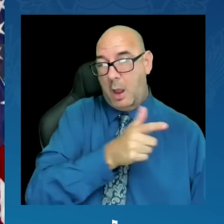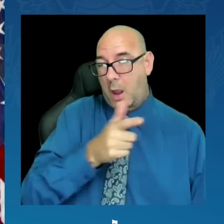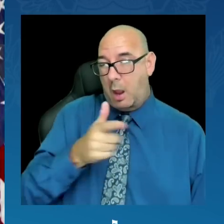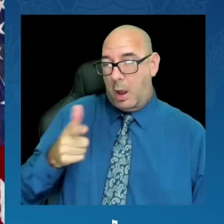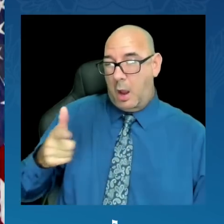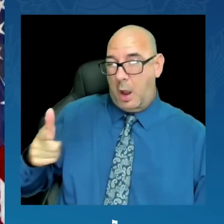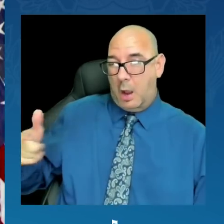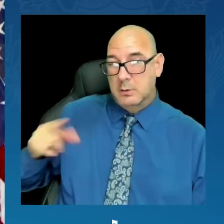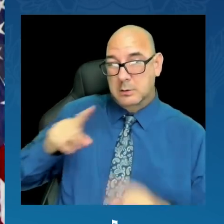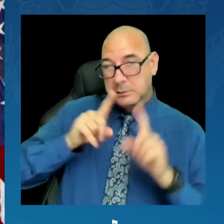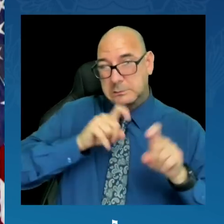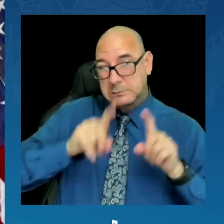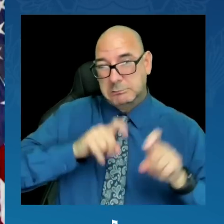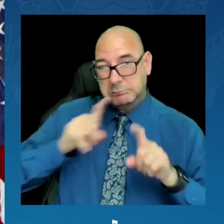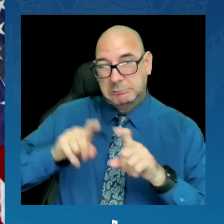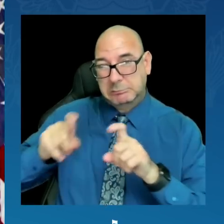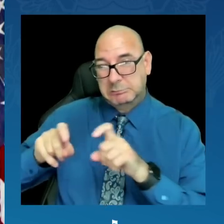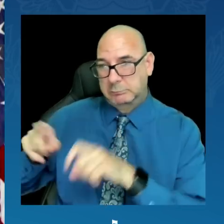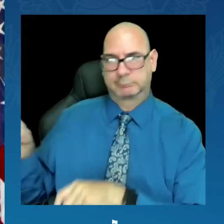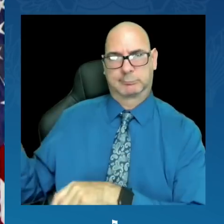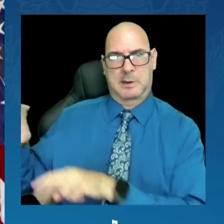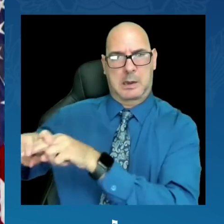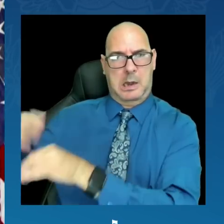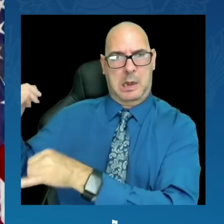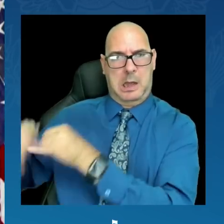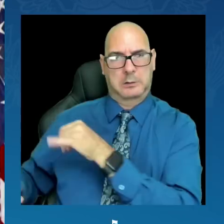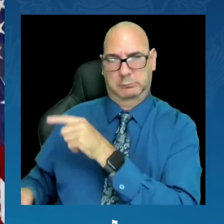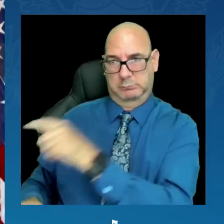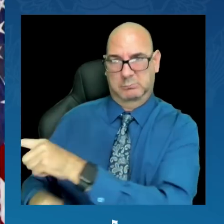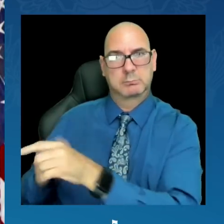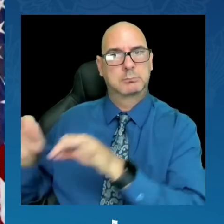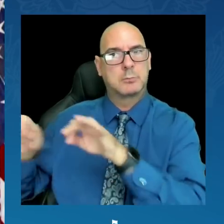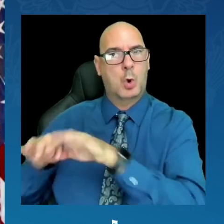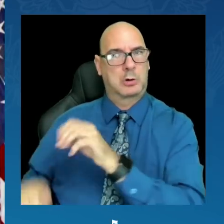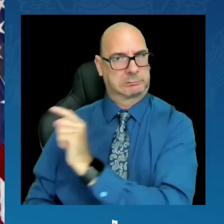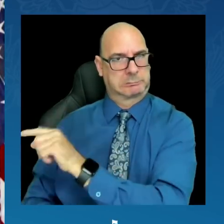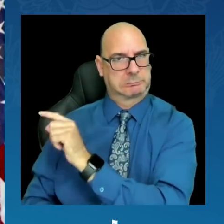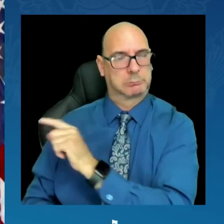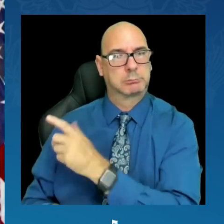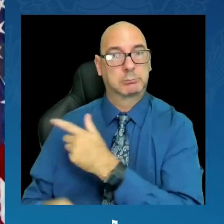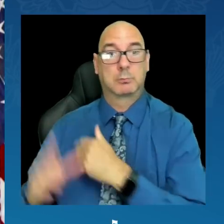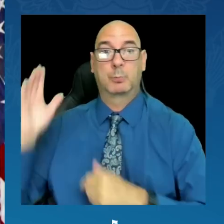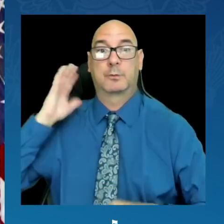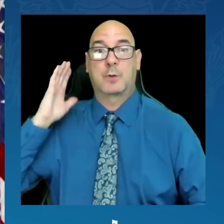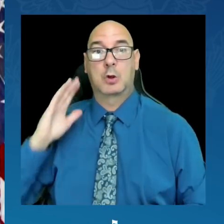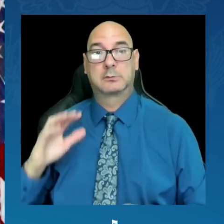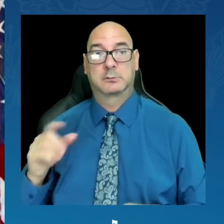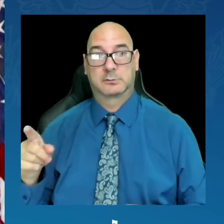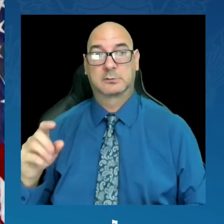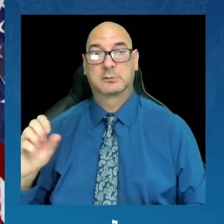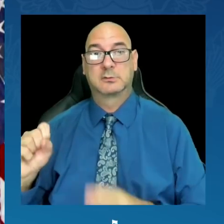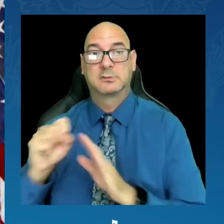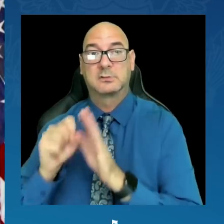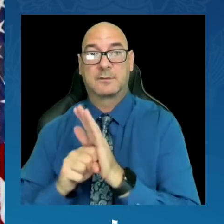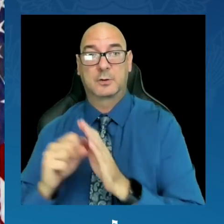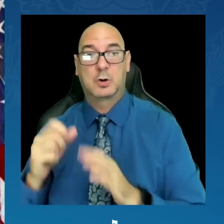Former attorney general in the state of California, the first woman to ever be elected vice president of the United States.